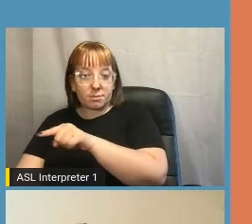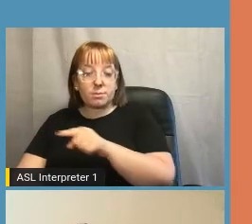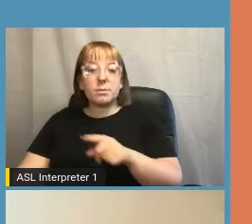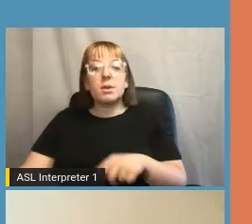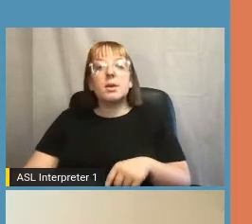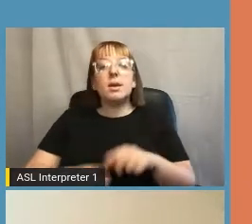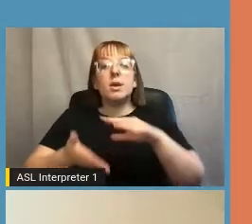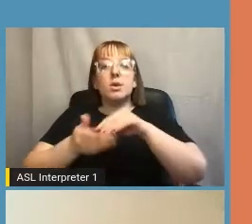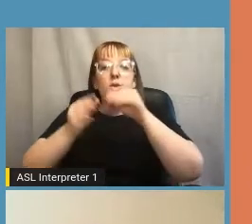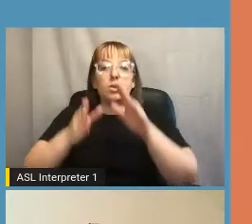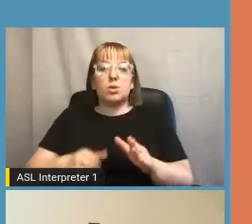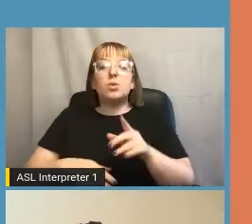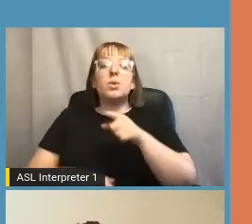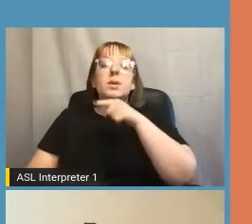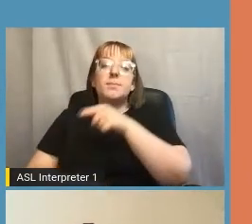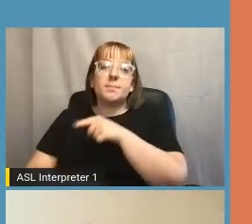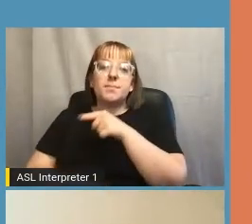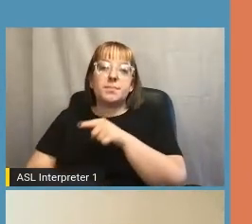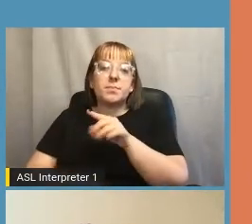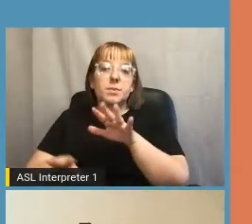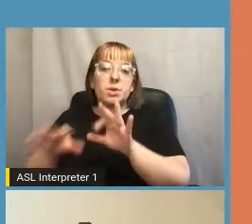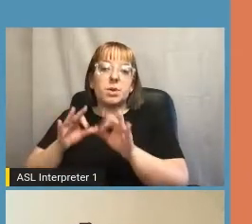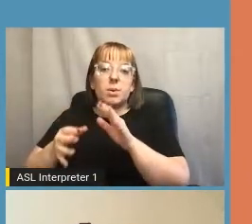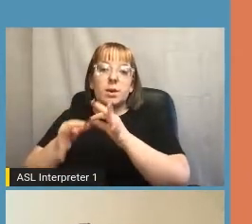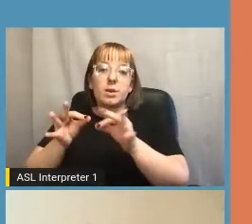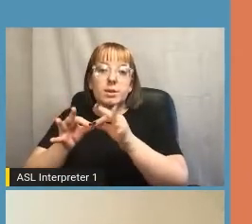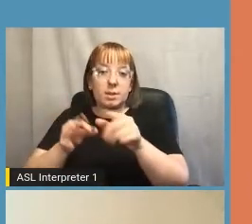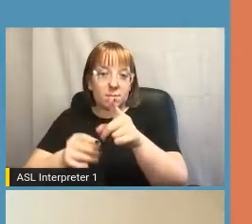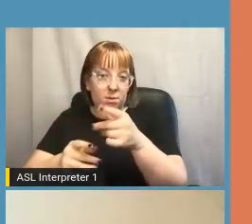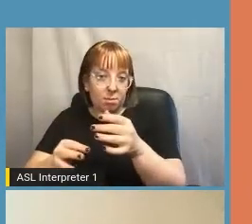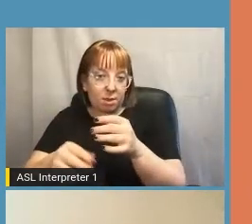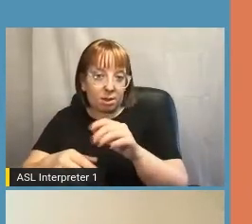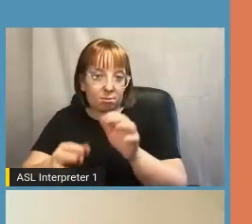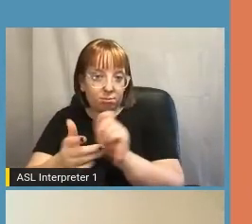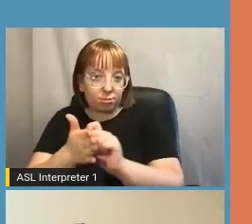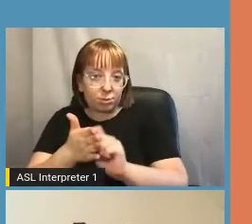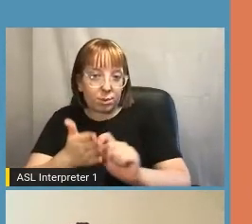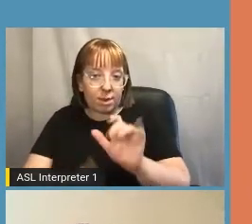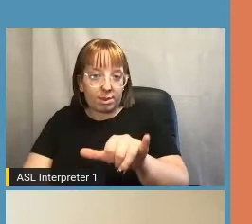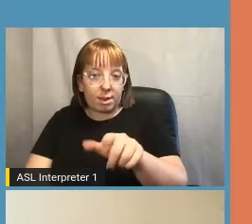statement in each one of those spaces and this is what i wrote um and it's posted up just the way